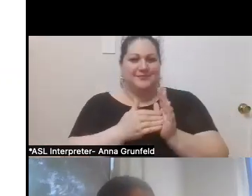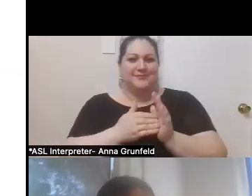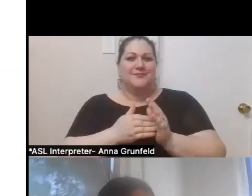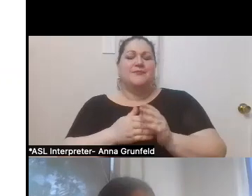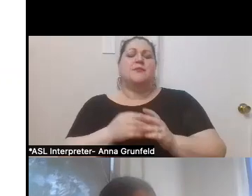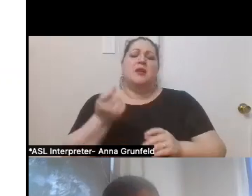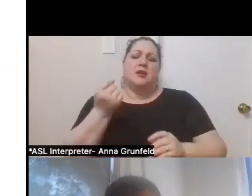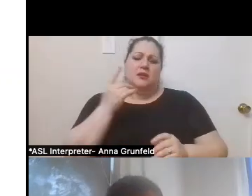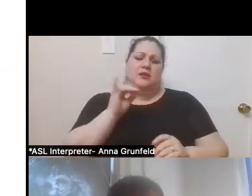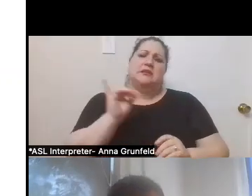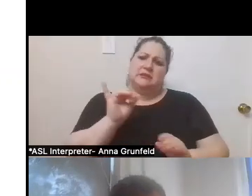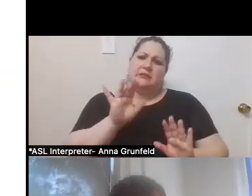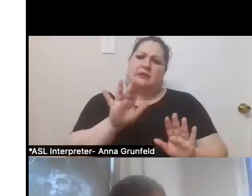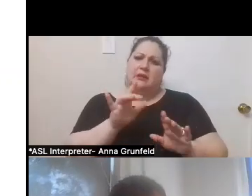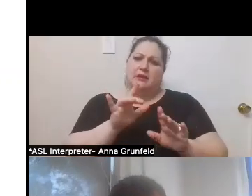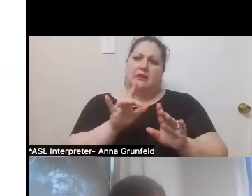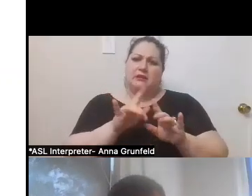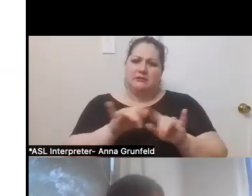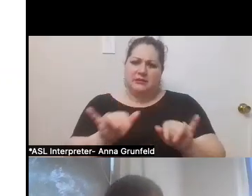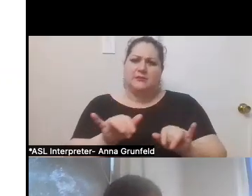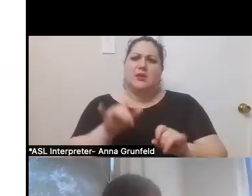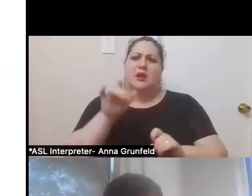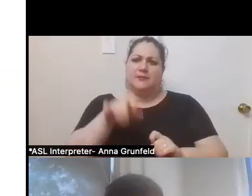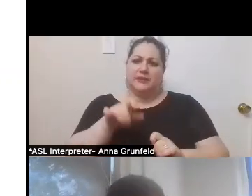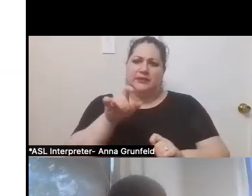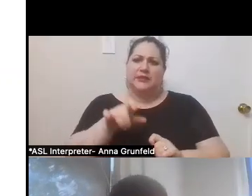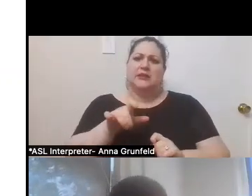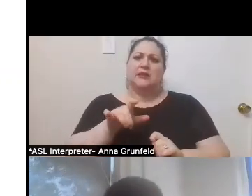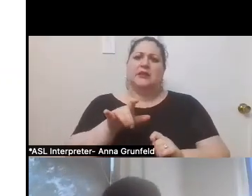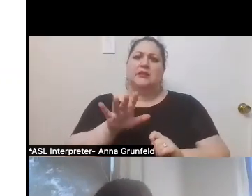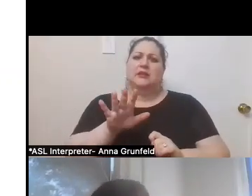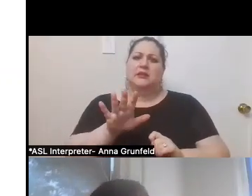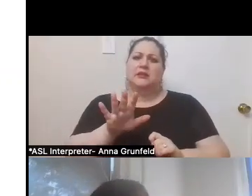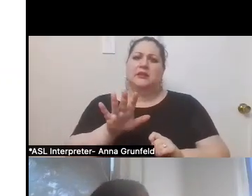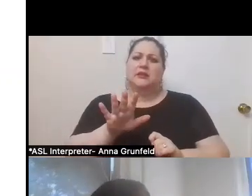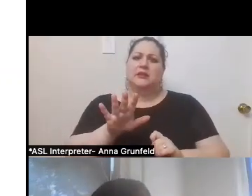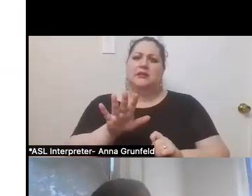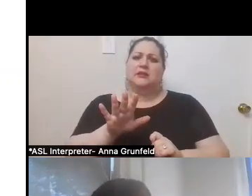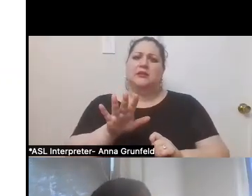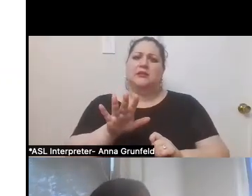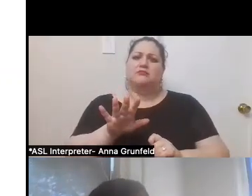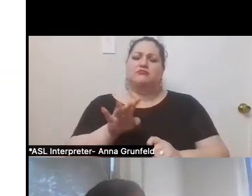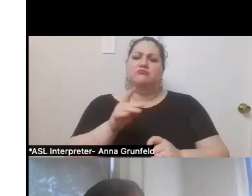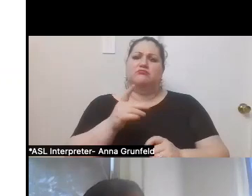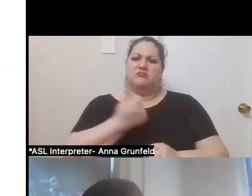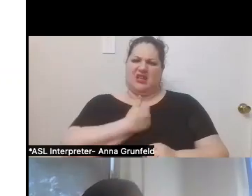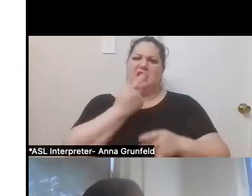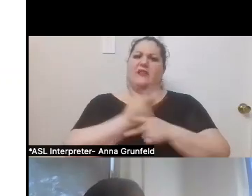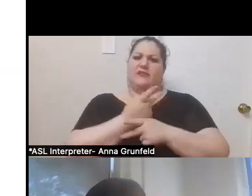That's really important. So I'm by having to set, having to say all of that, I'm going to